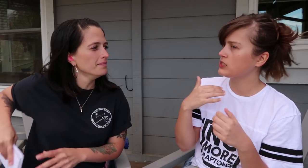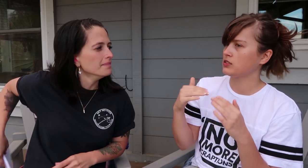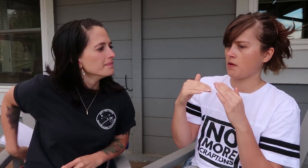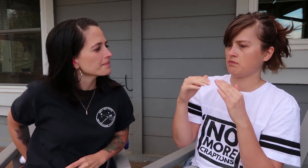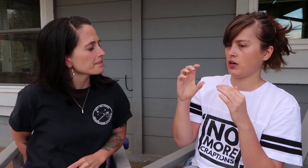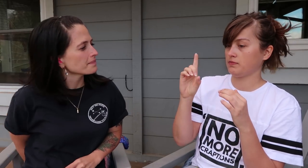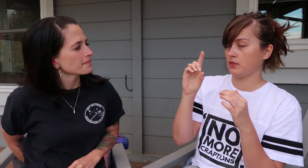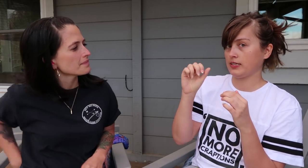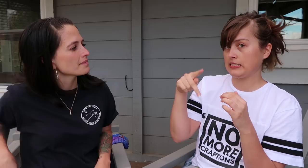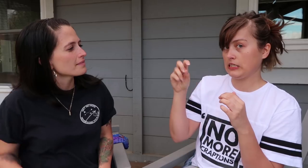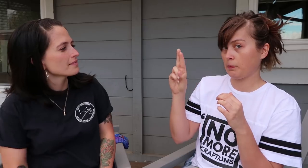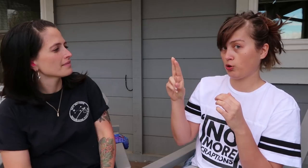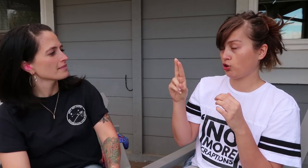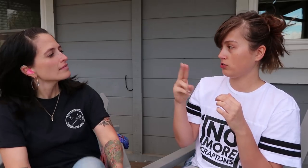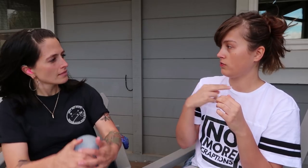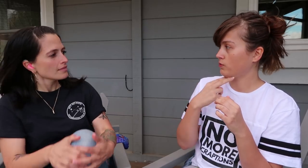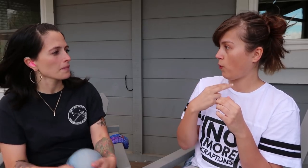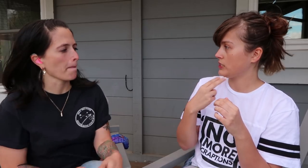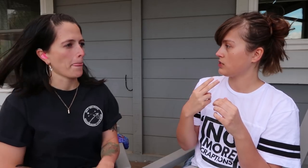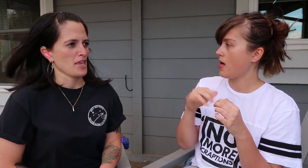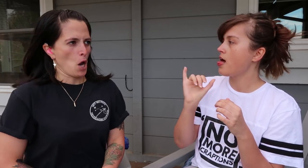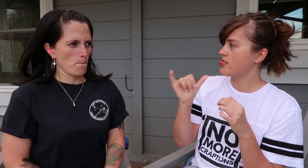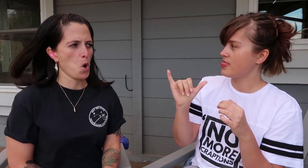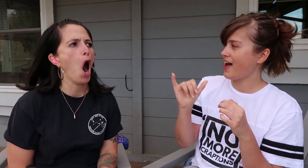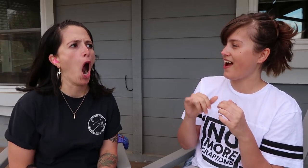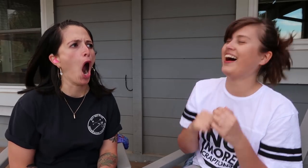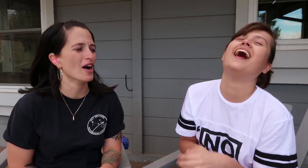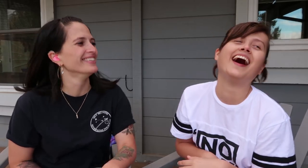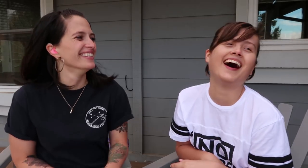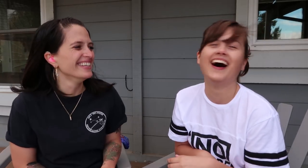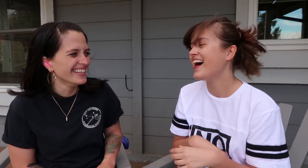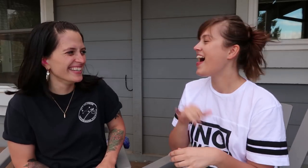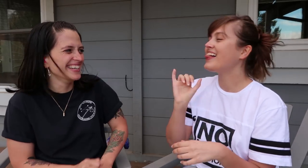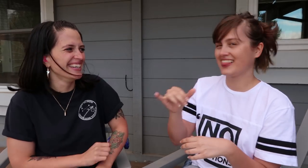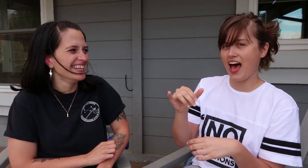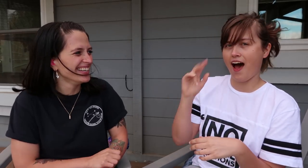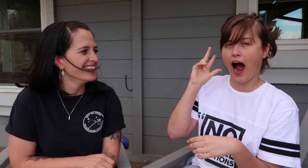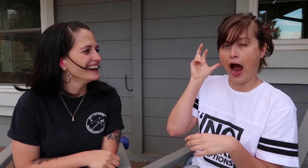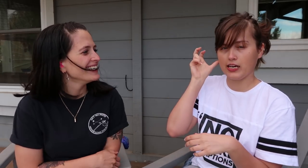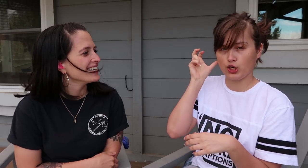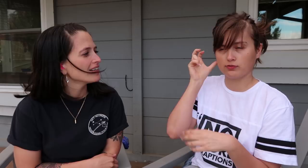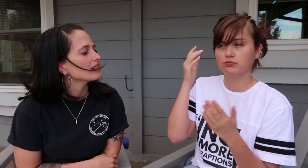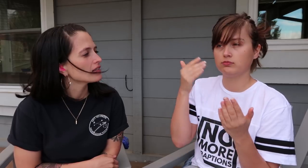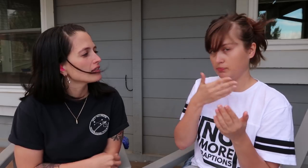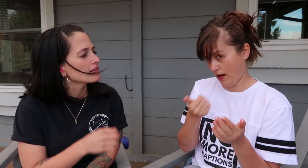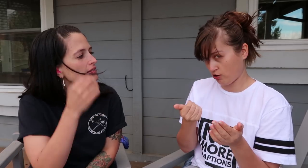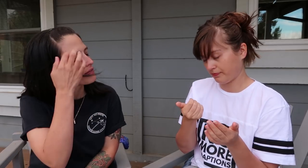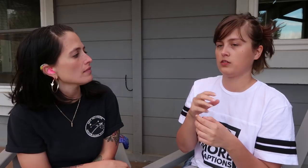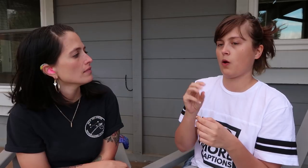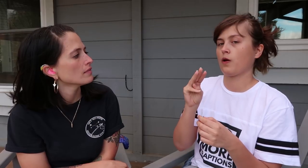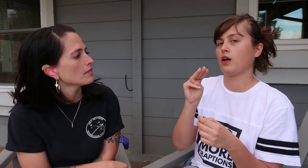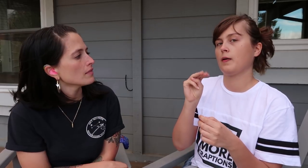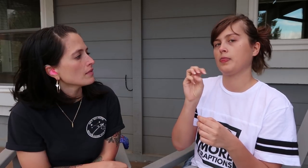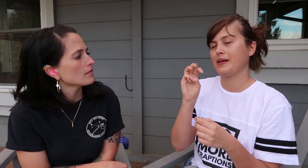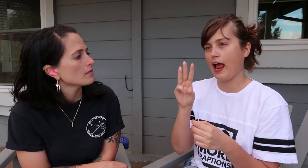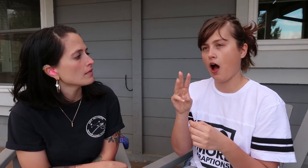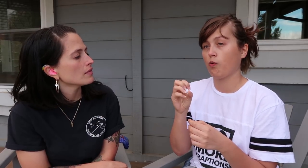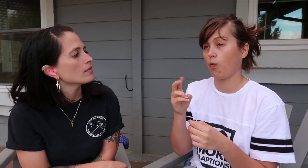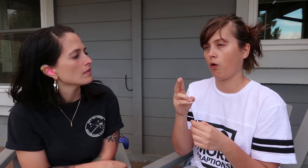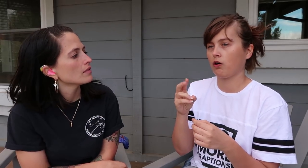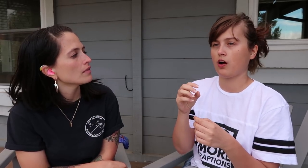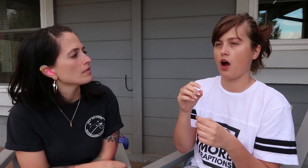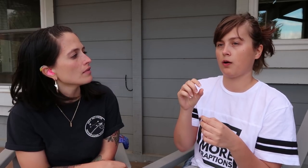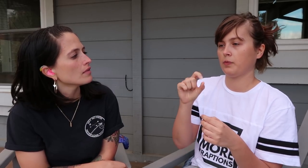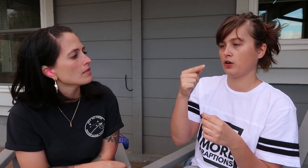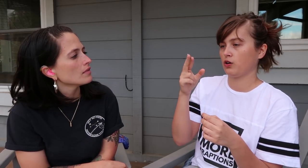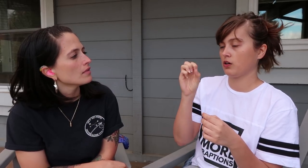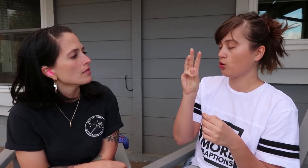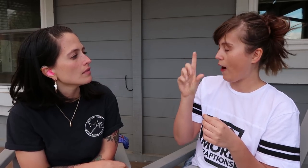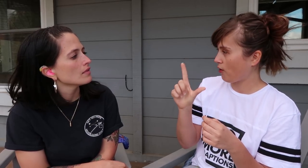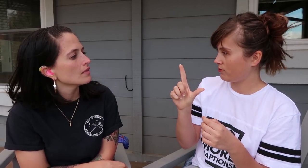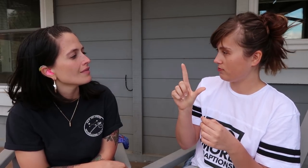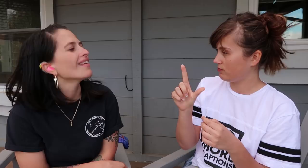He has a deeper voice which I hear better, his meows and growls.